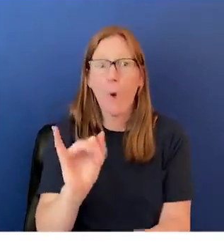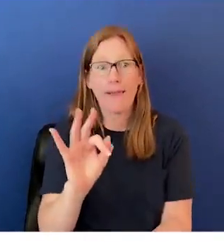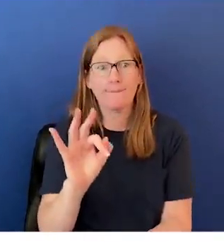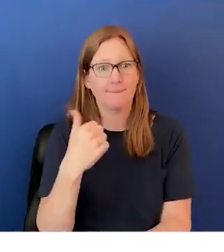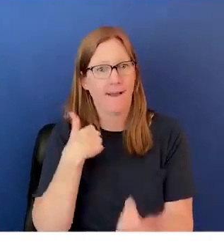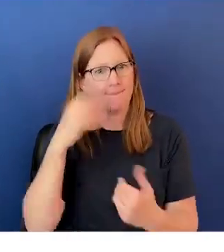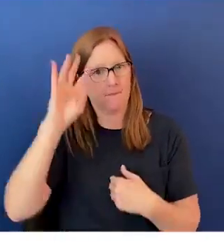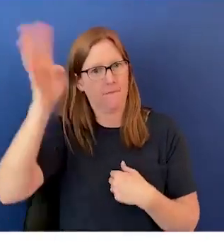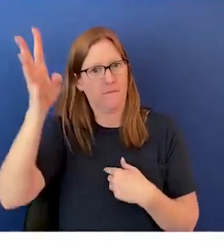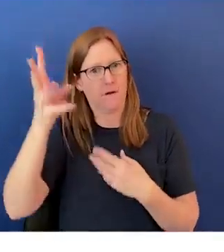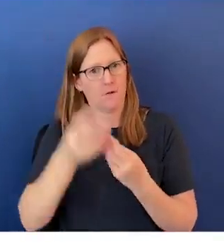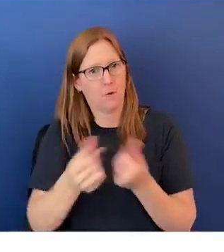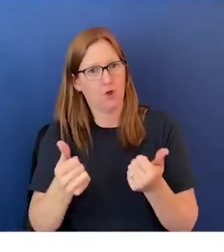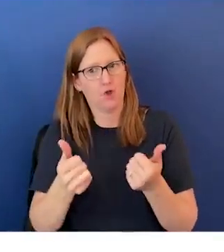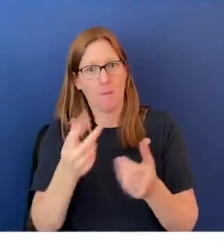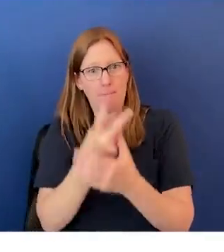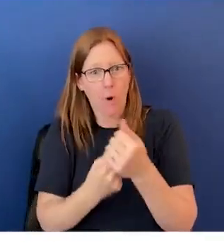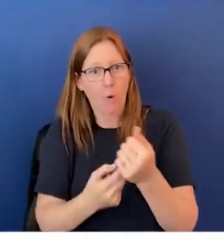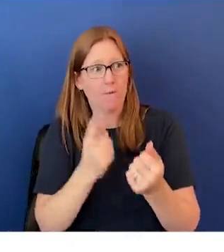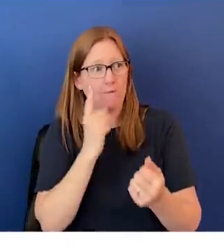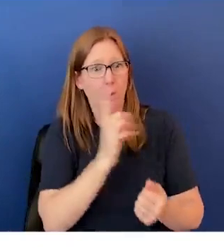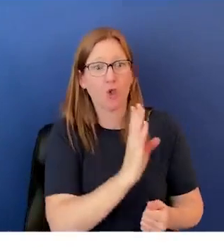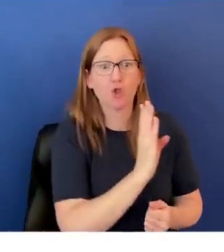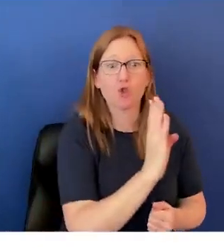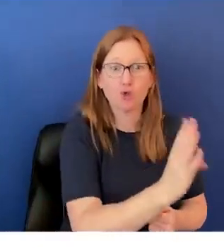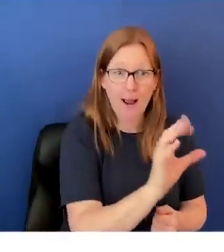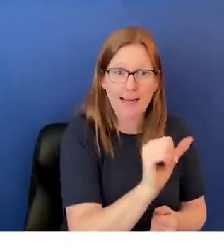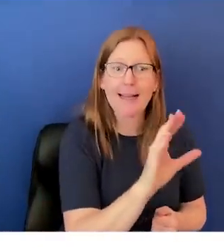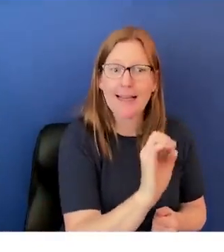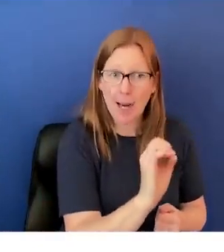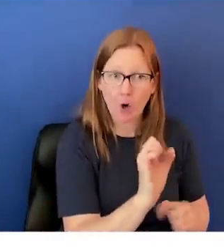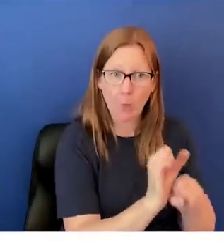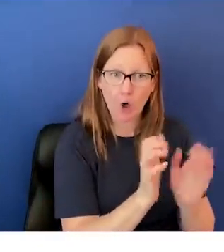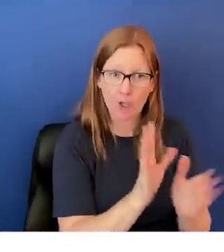works for both direct care workers in the home, but also for the agency overall?